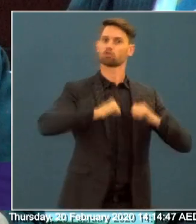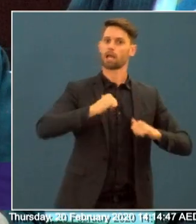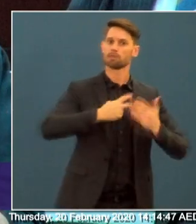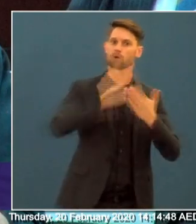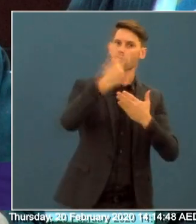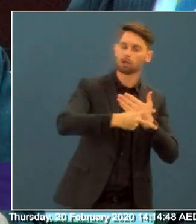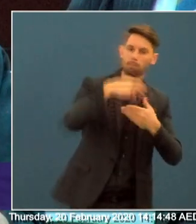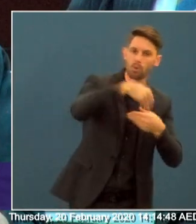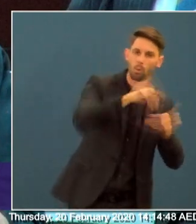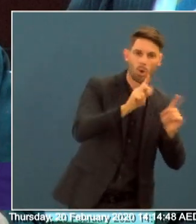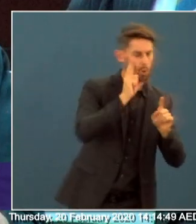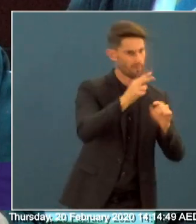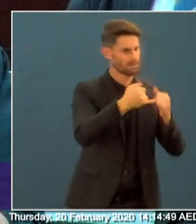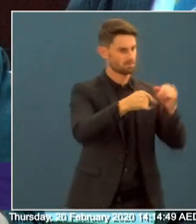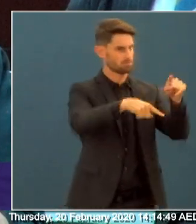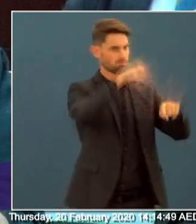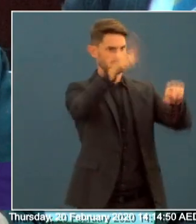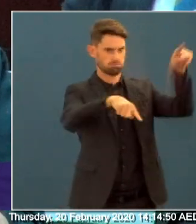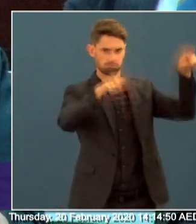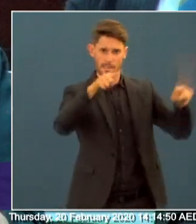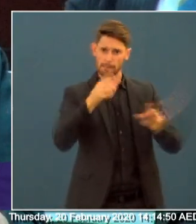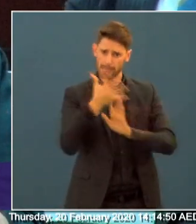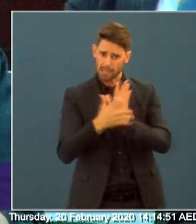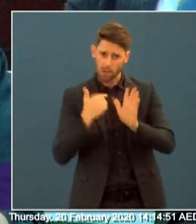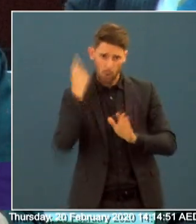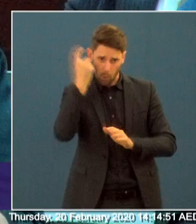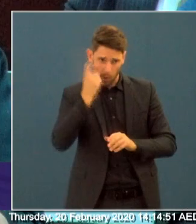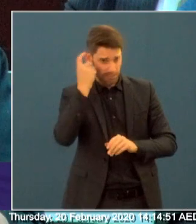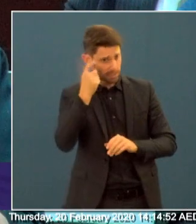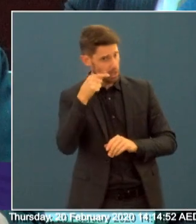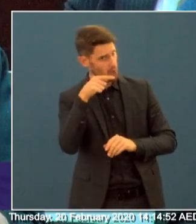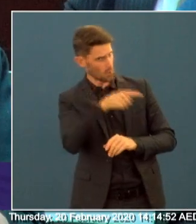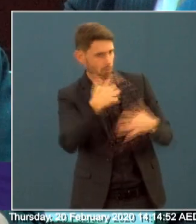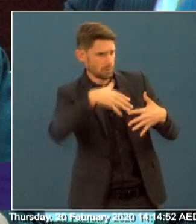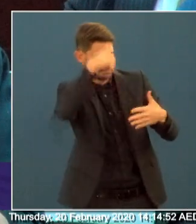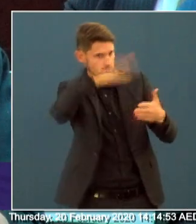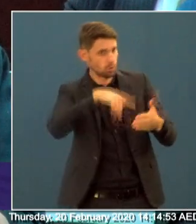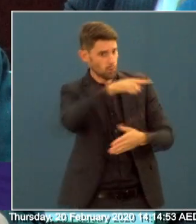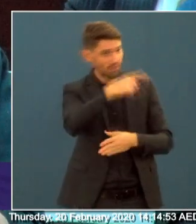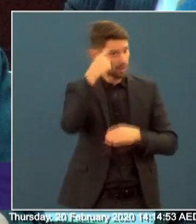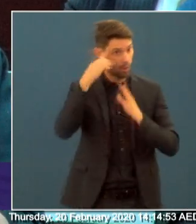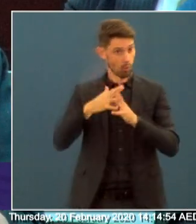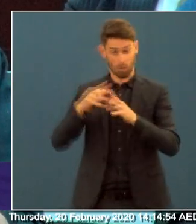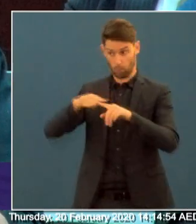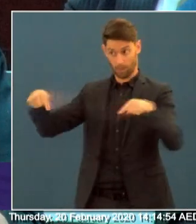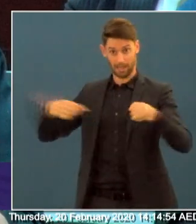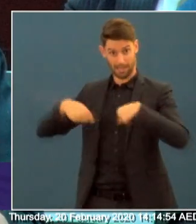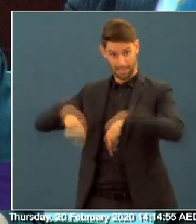Do you think, based on your experience, that there would be utility in the Royal Commission addressing issues